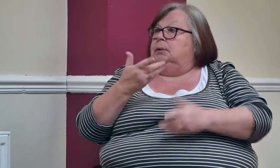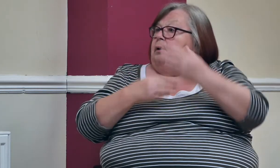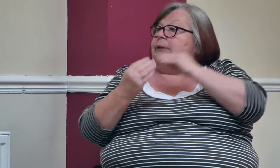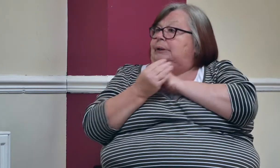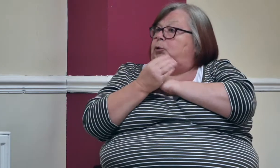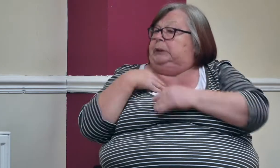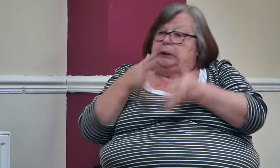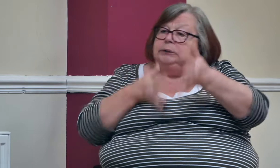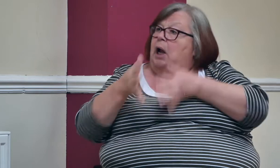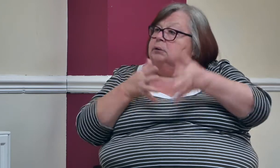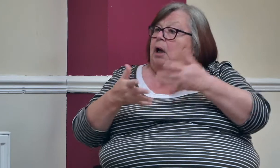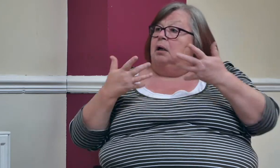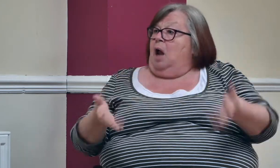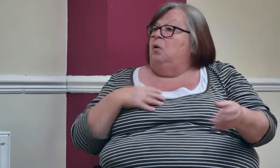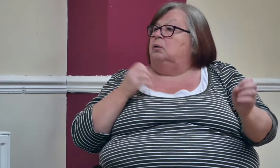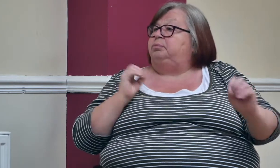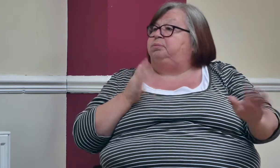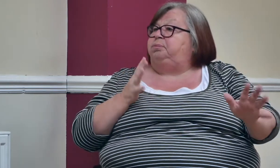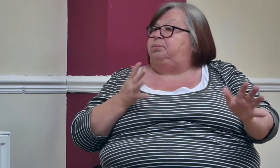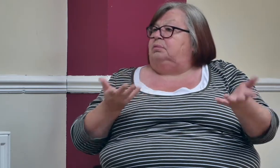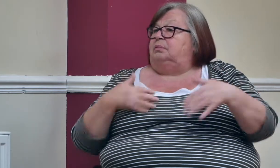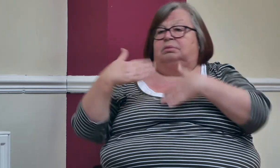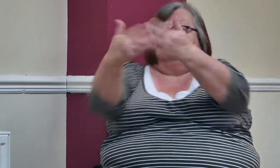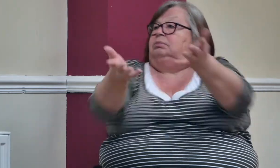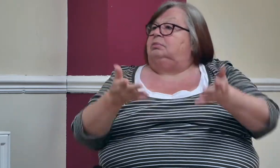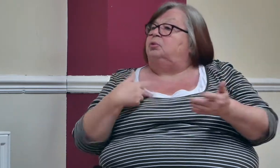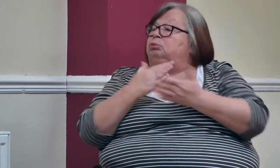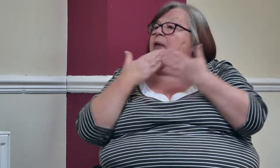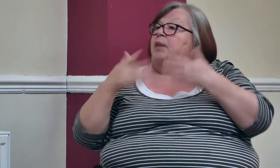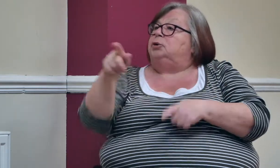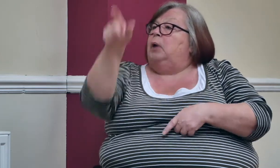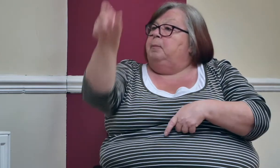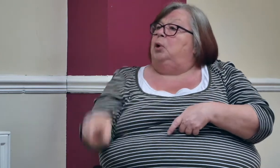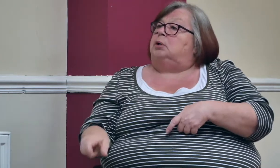So she taught me, ... and now here I am! Thanks to that person.